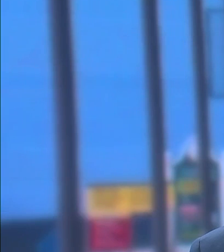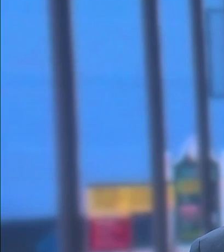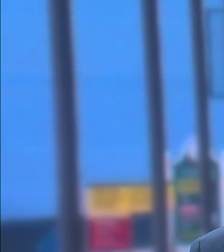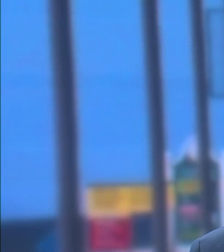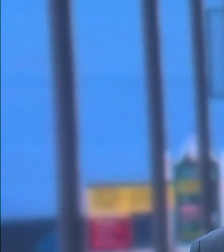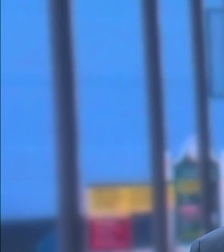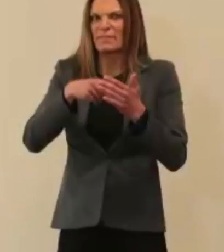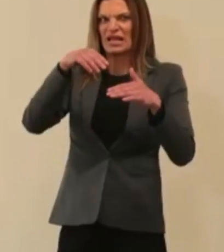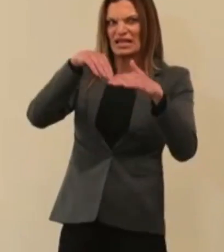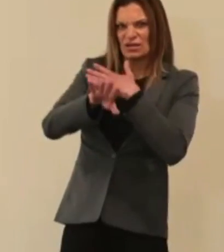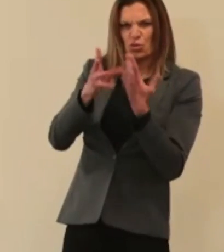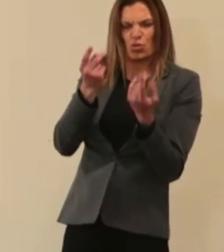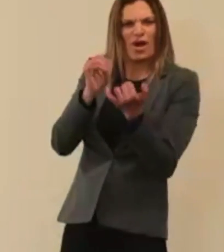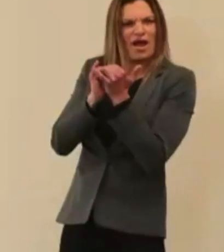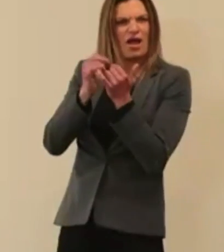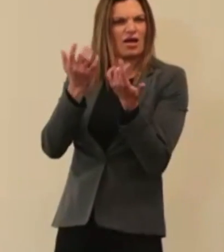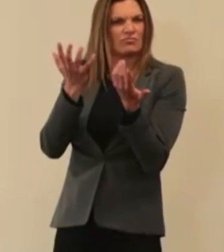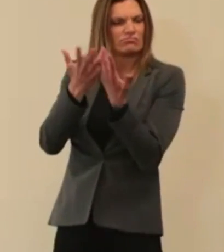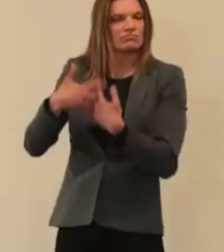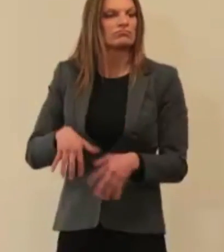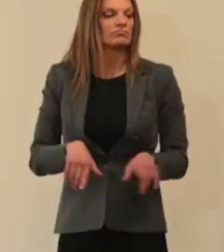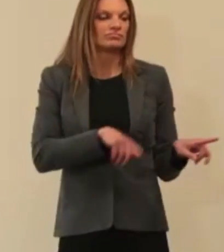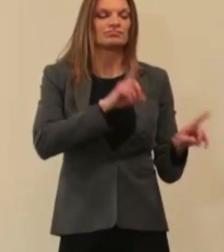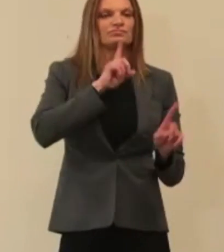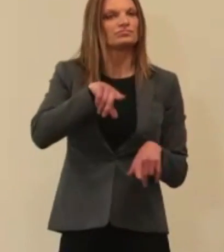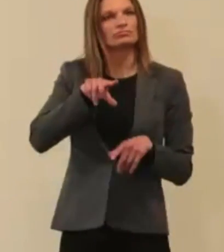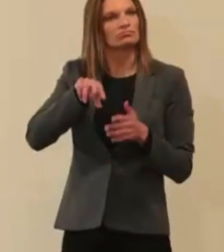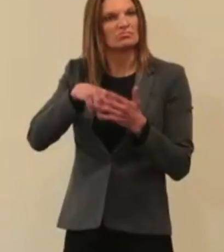UP AT S O S OFFICES AROUND THE STATE. ACCORDING TO BENSON. THAT'S A 25% INCREASE BETWEEN